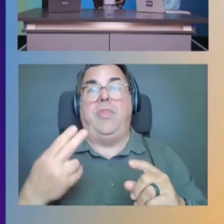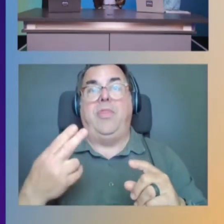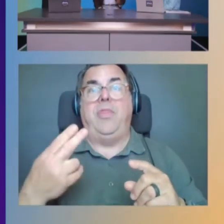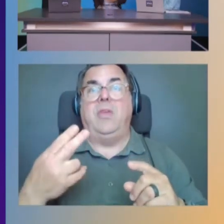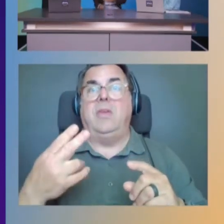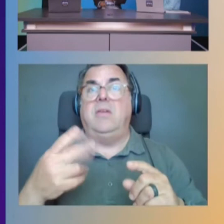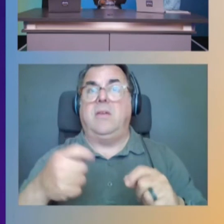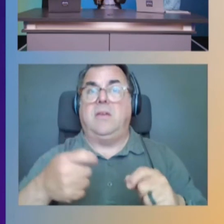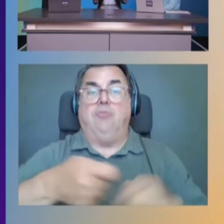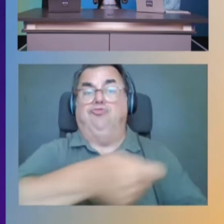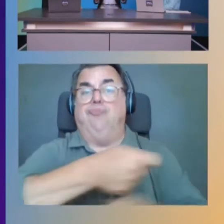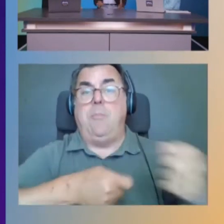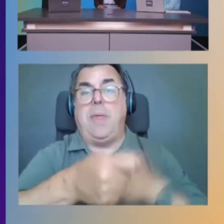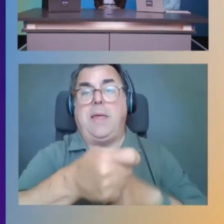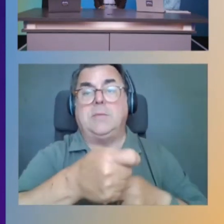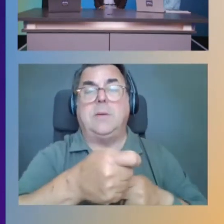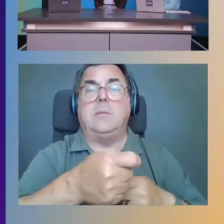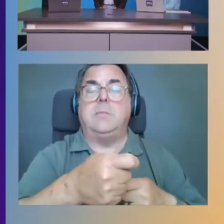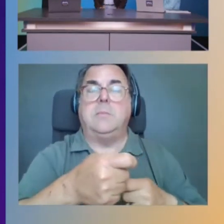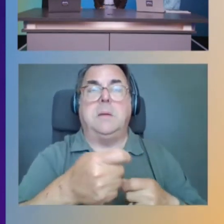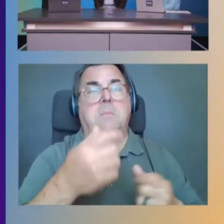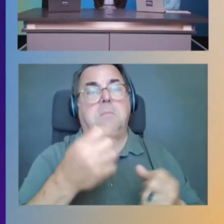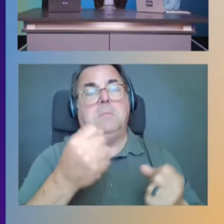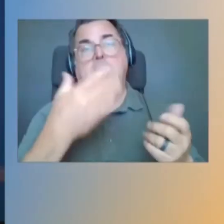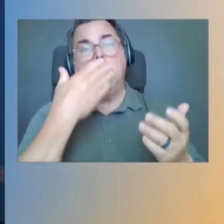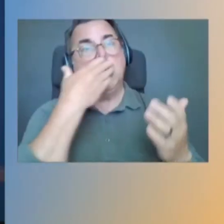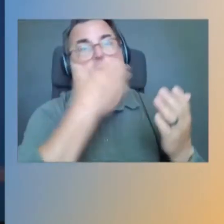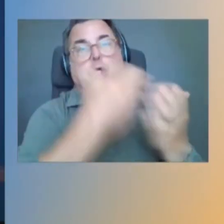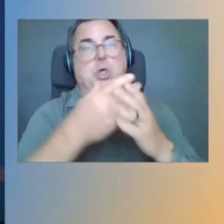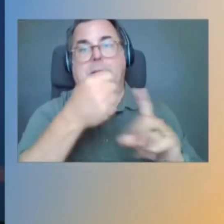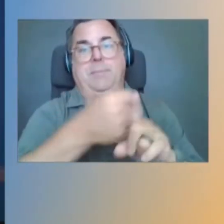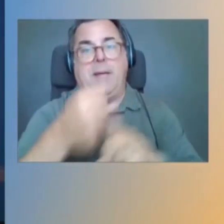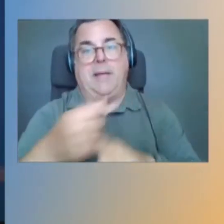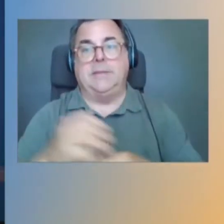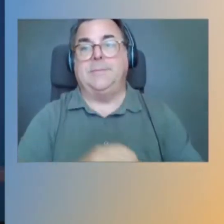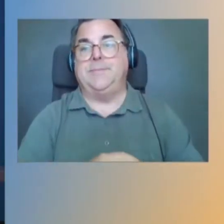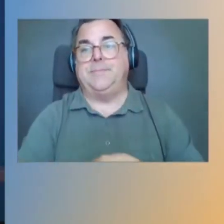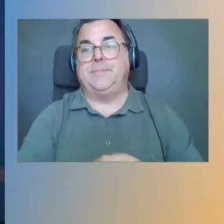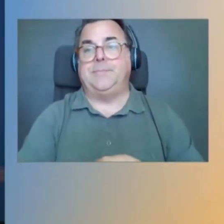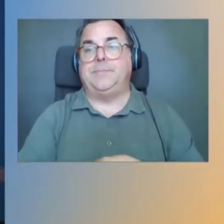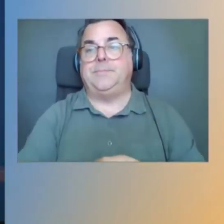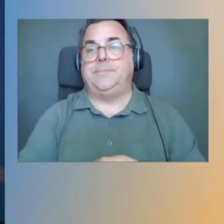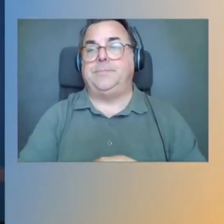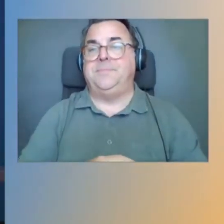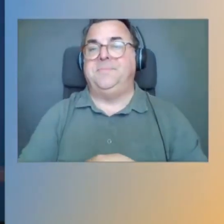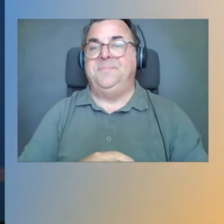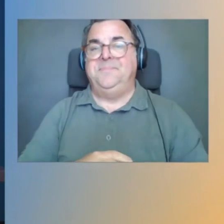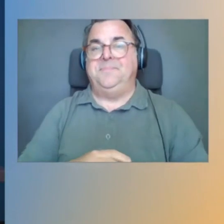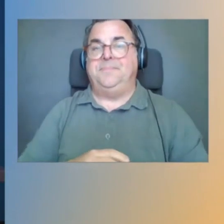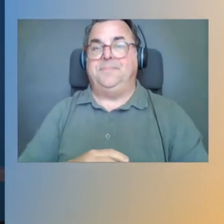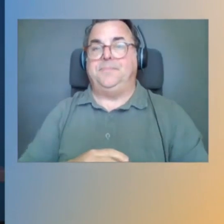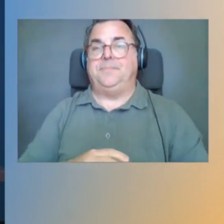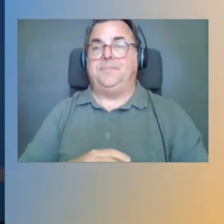but with a lot of goodies packed in. That's amazing. Yeah, I mean, I never, you know, I think a lot of times,